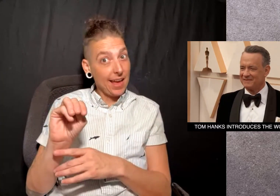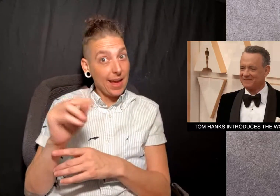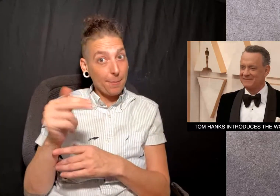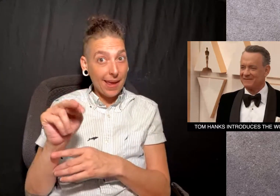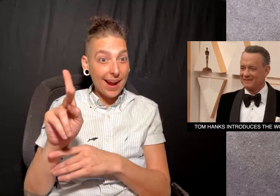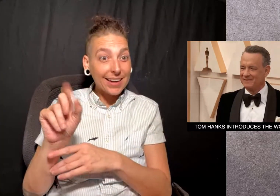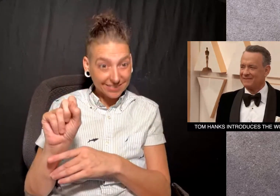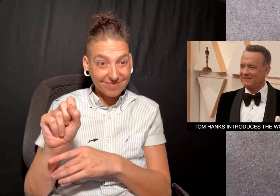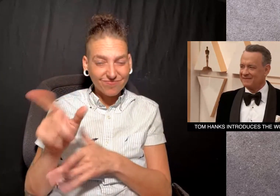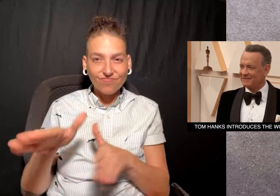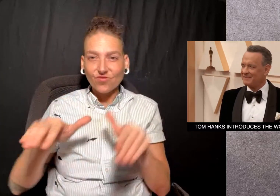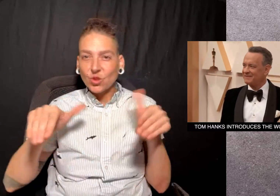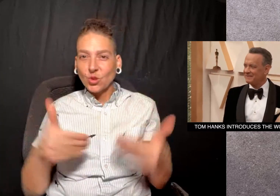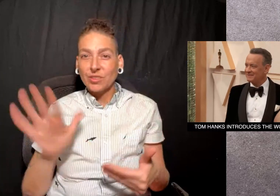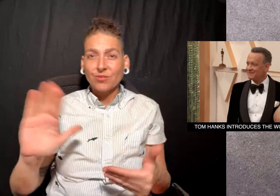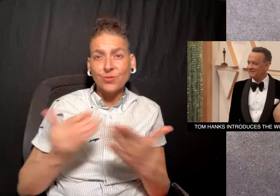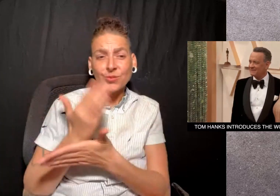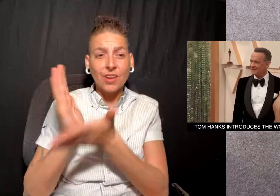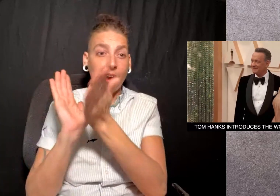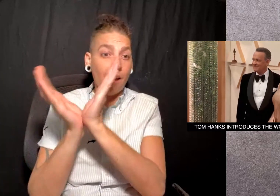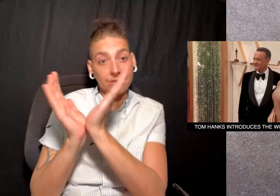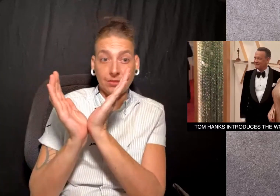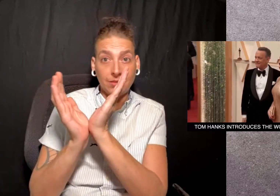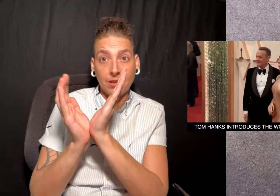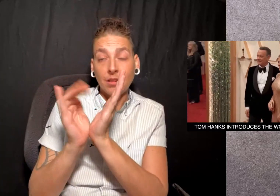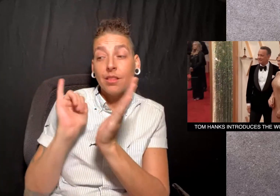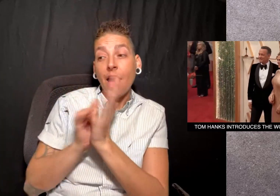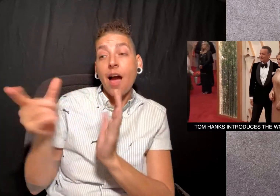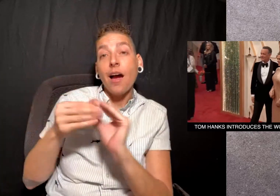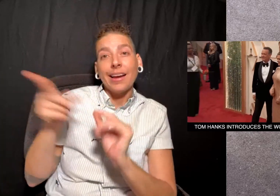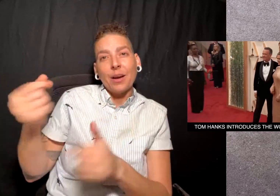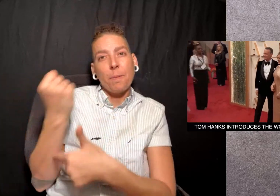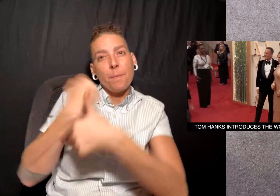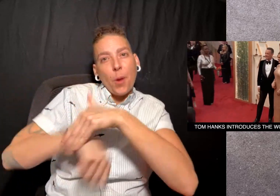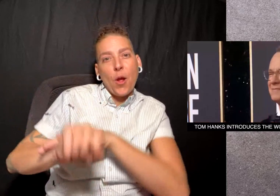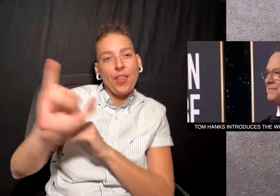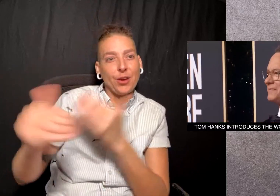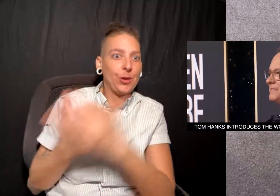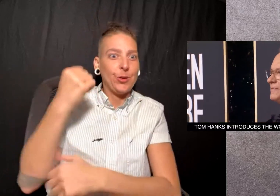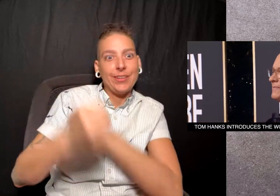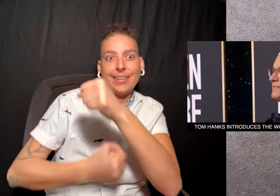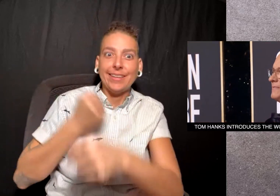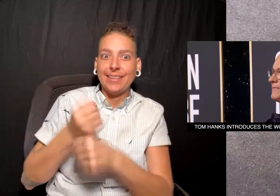iconic actor and filmmaker Tom Hanks is introducing a cocktail that he says was